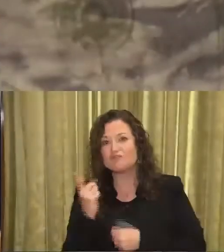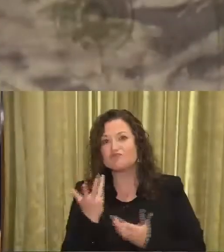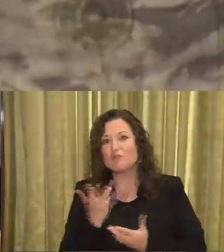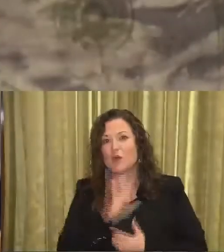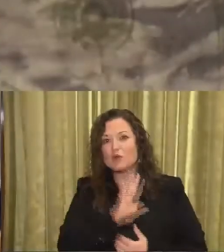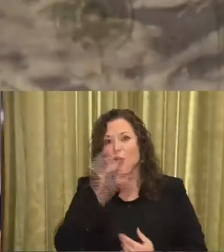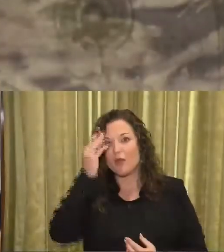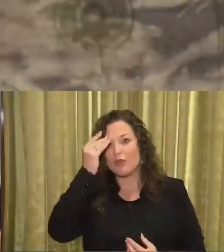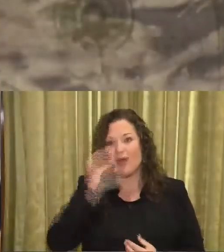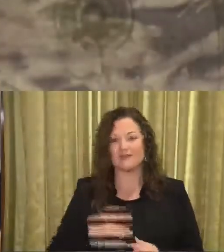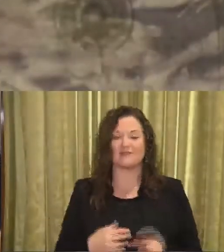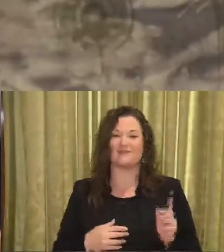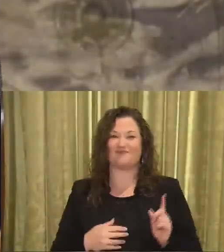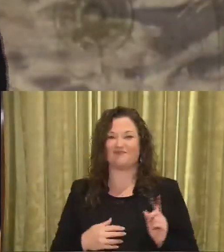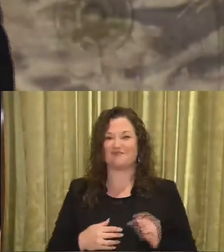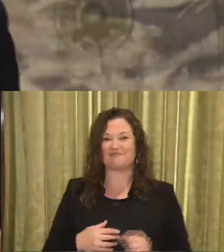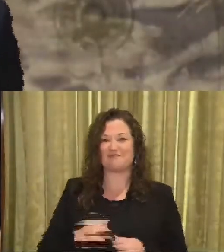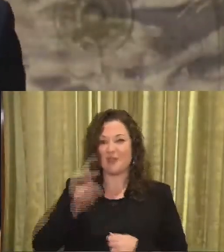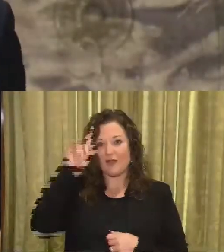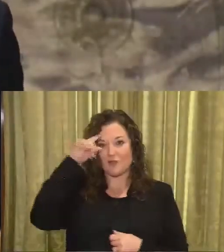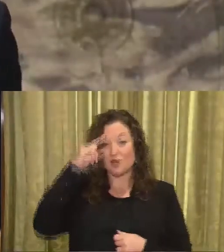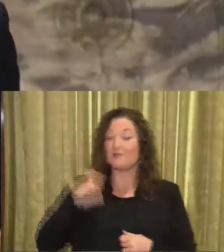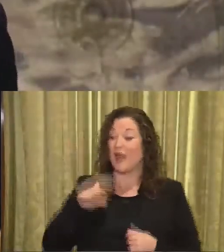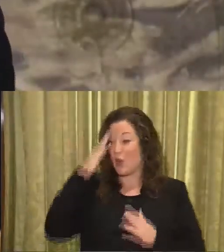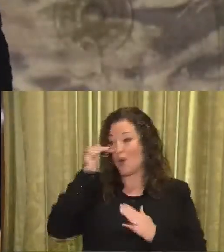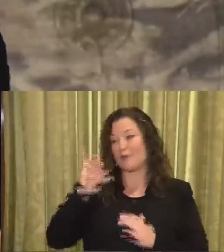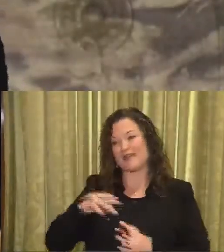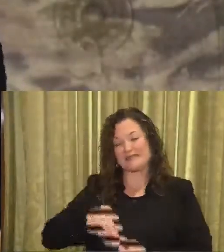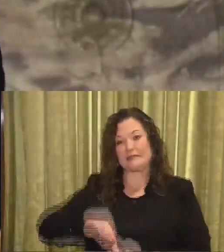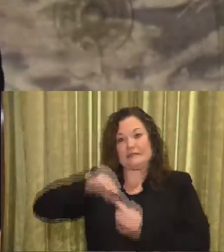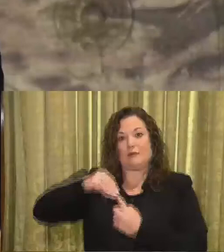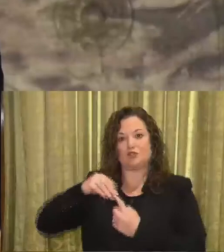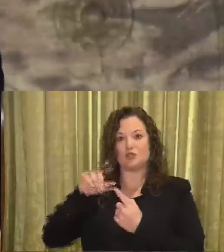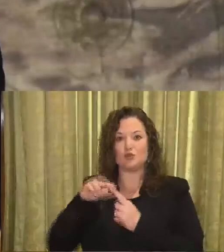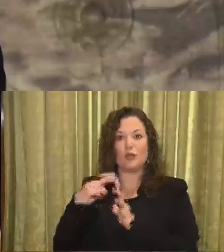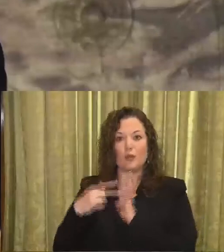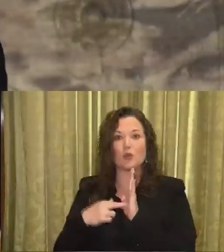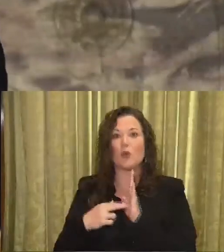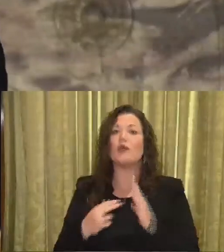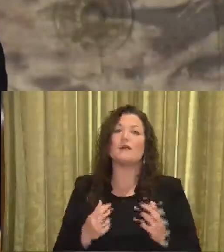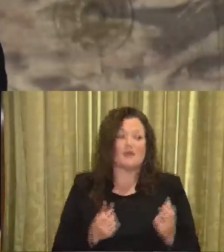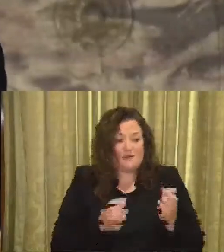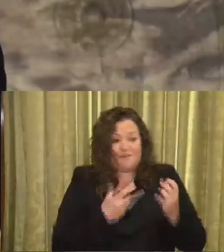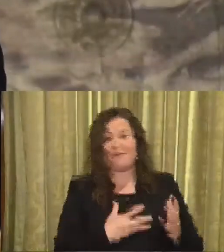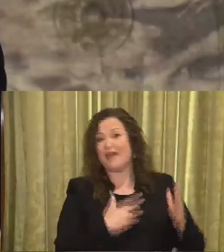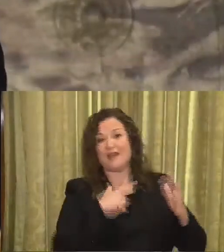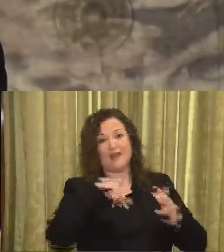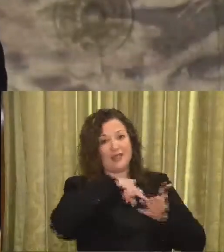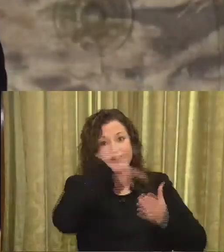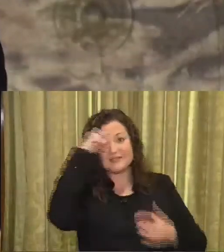Well, I hope that's the exception to the rule and that we have a lot of successful camps this summer.